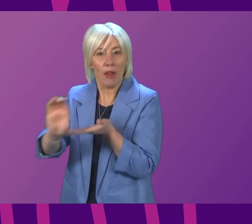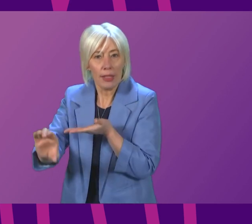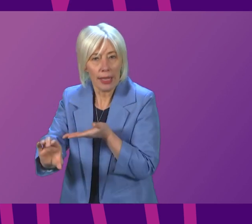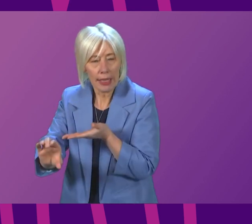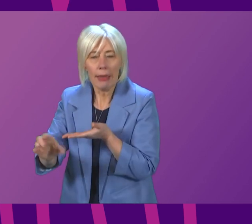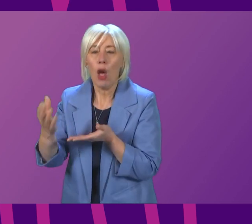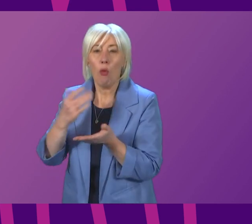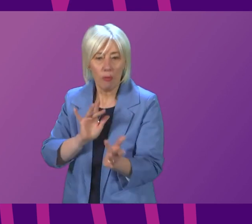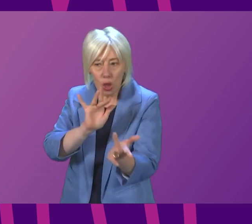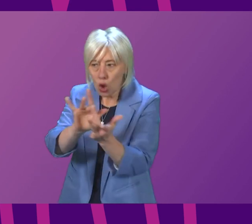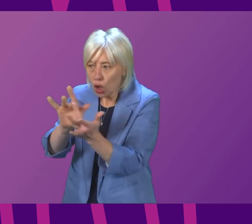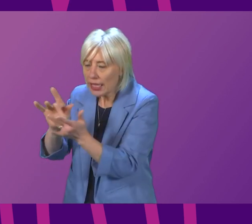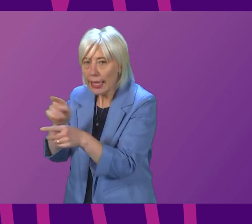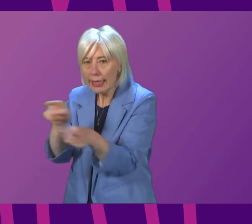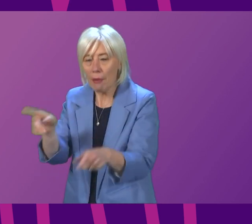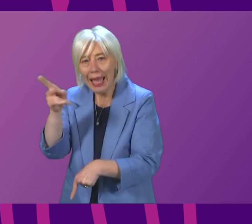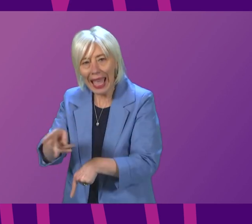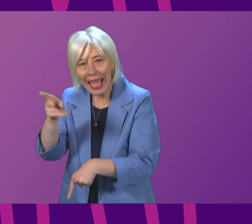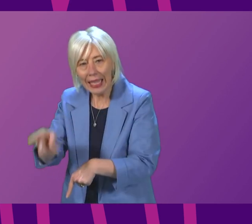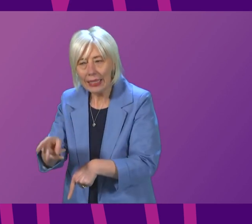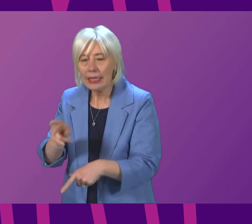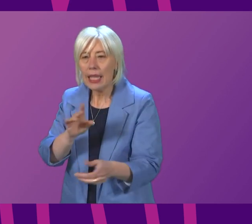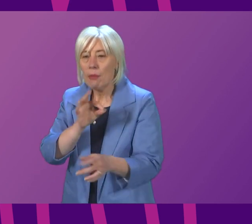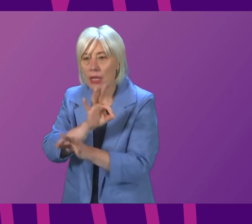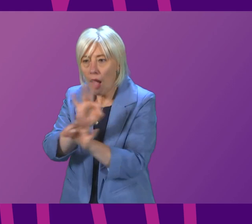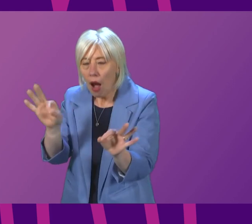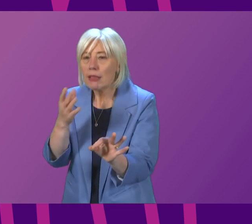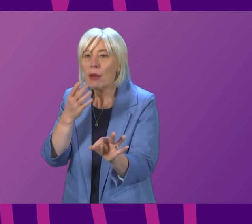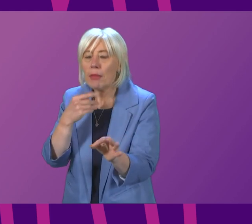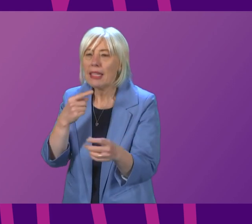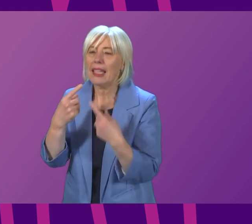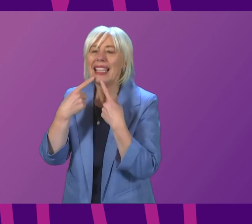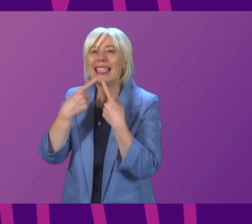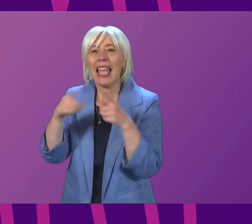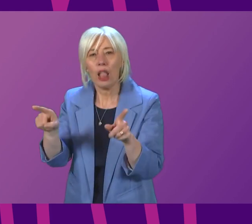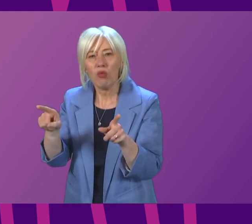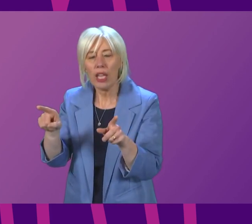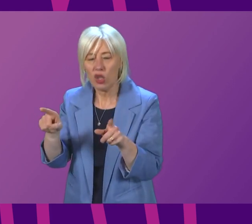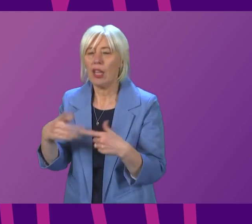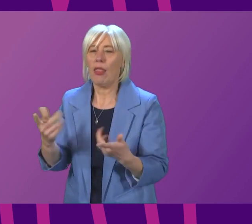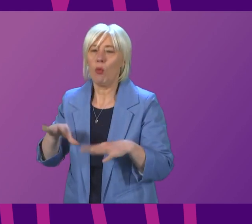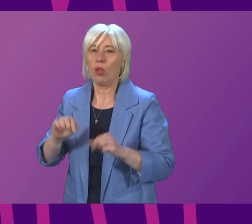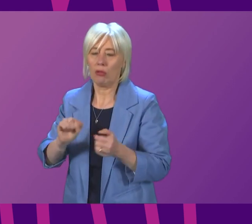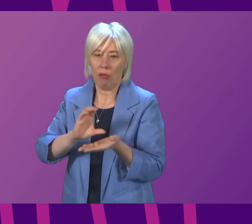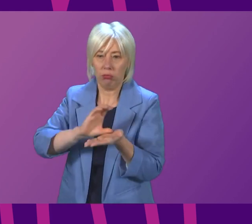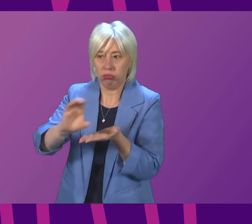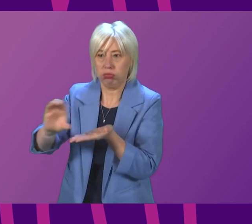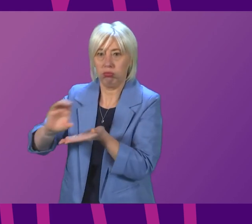or the vast bulk of them have been contacted. They have been asked to complete a declaration, and then money will start to flow when those declarations have been returned.